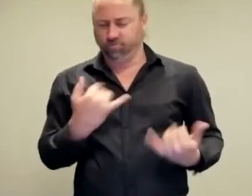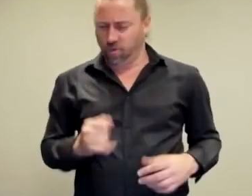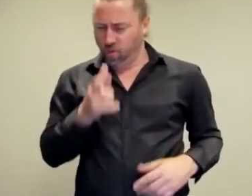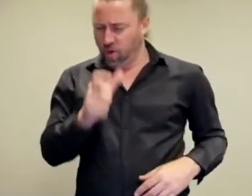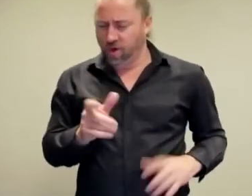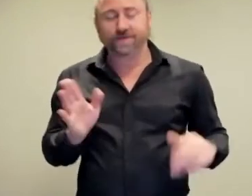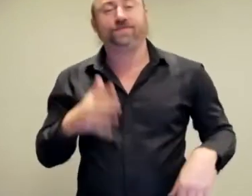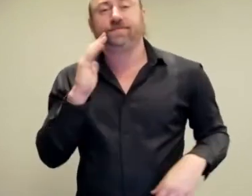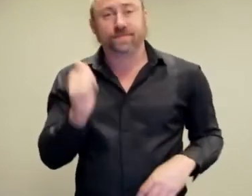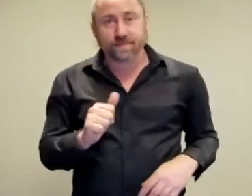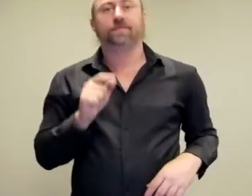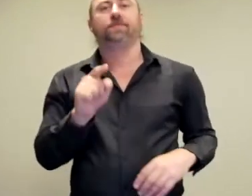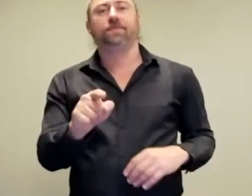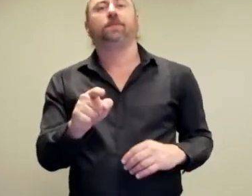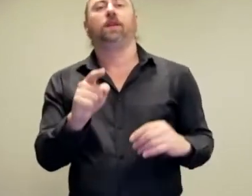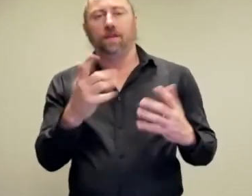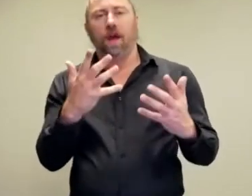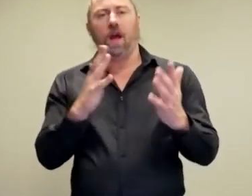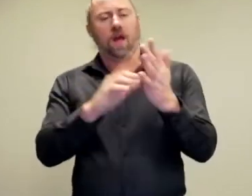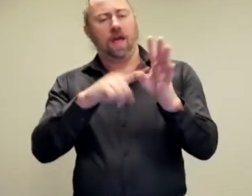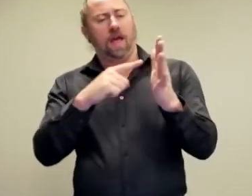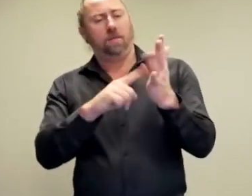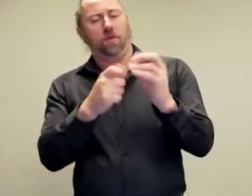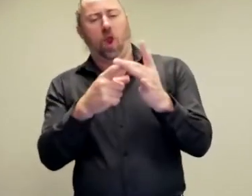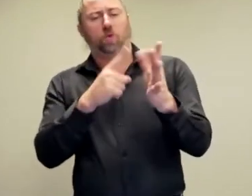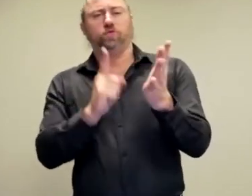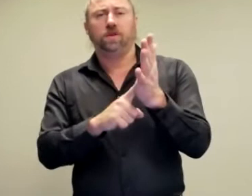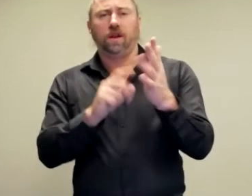The resulting archetypal mythological figures combine the modernist languages